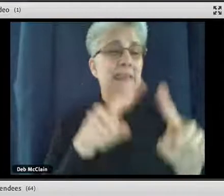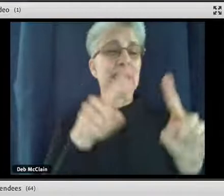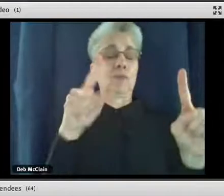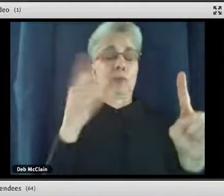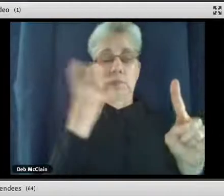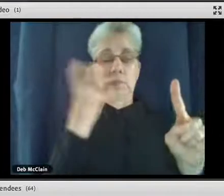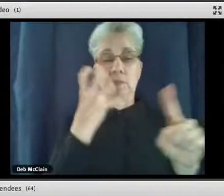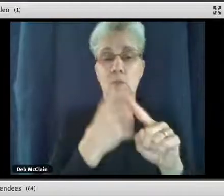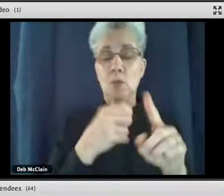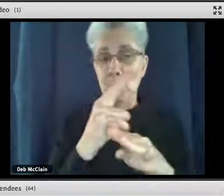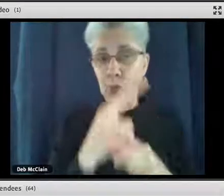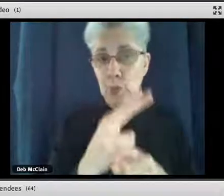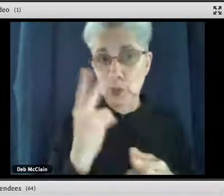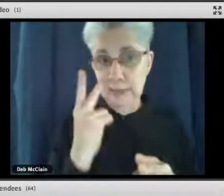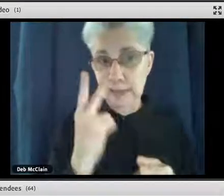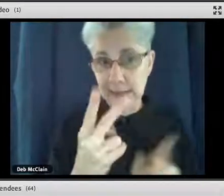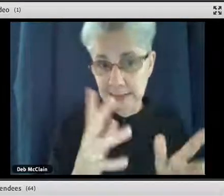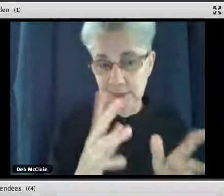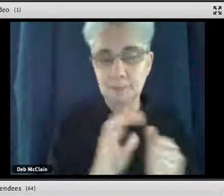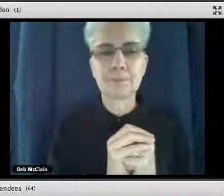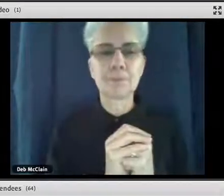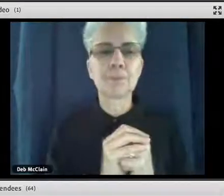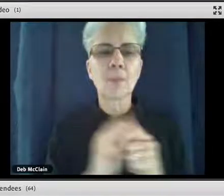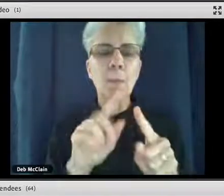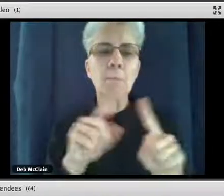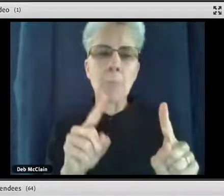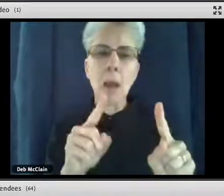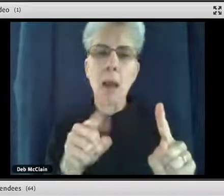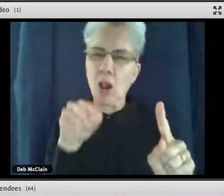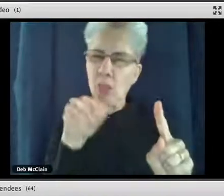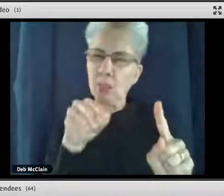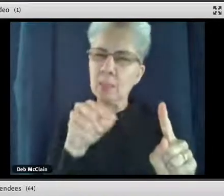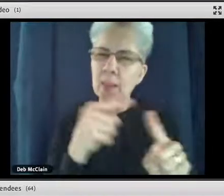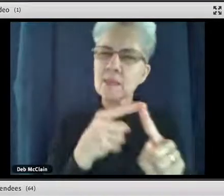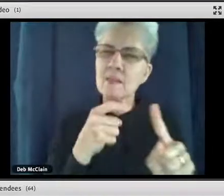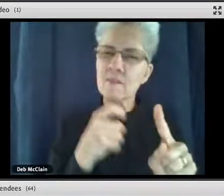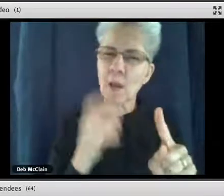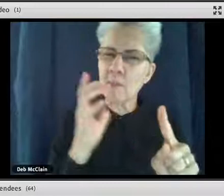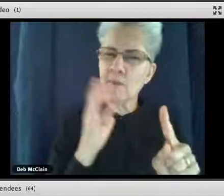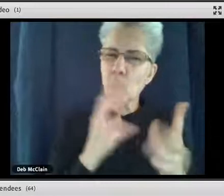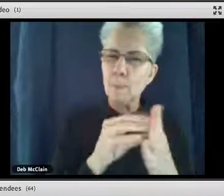from what you're used to seeing. You're used to seeing this. But this is from my former student